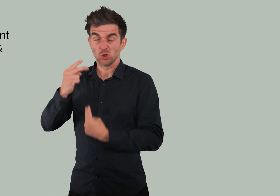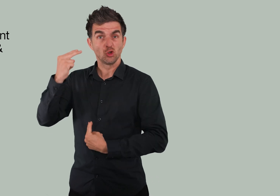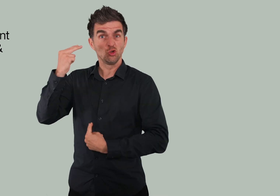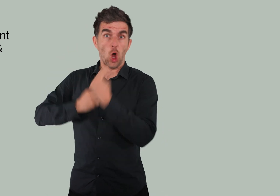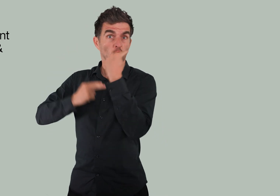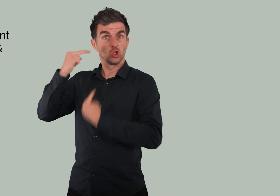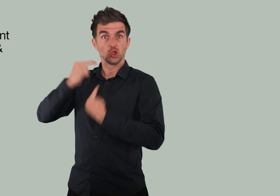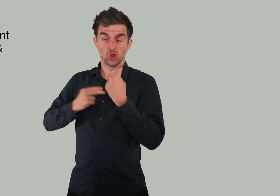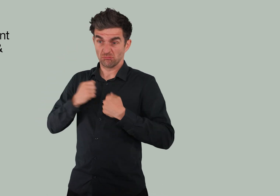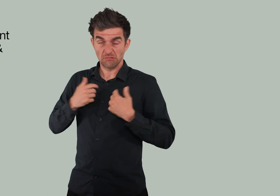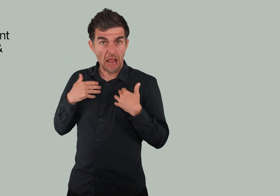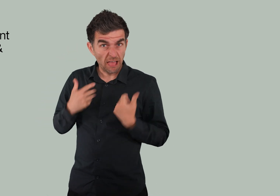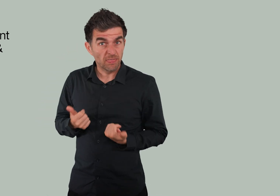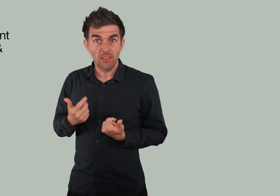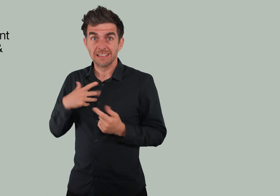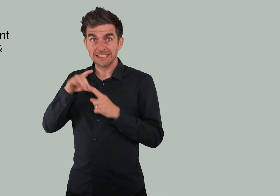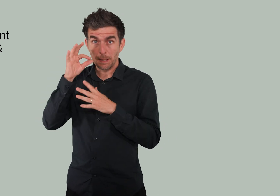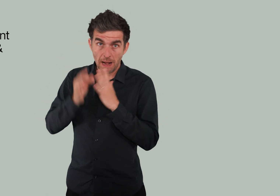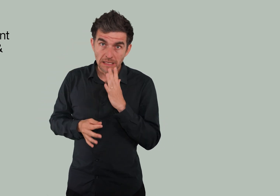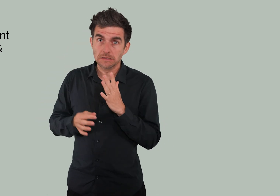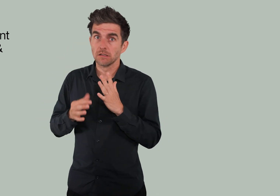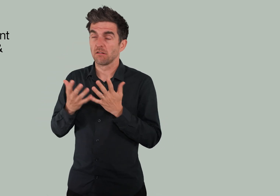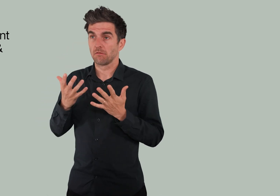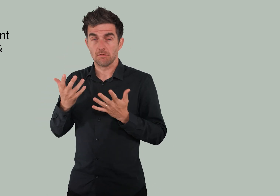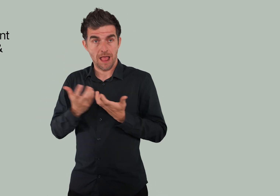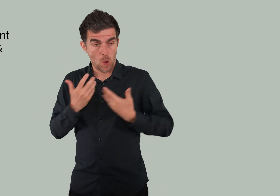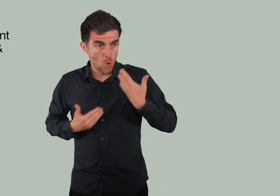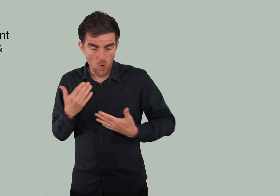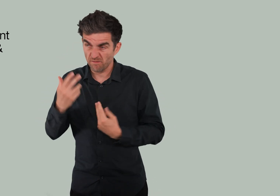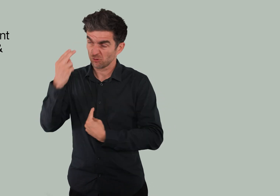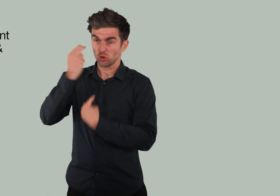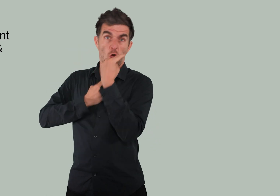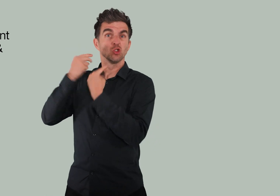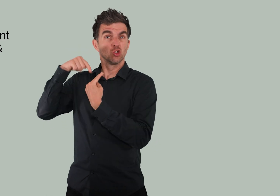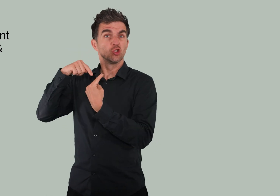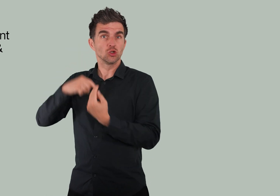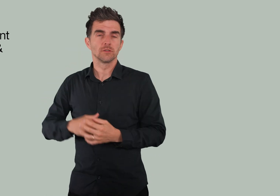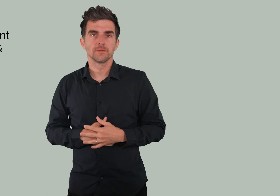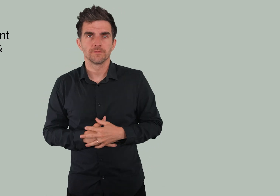“judgement” of their health condition or disability and the way they experience this.